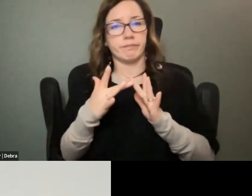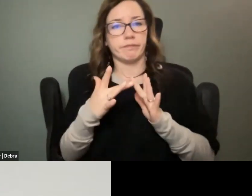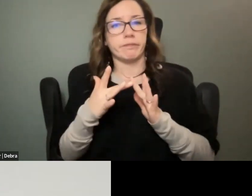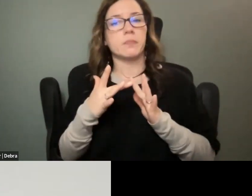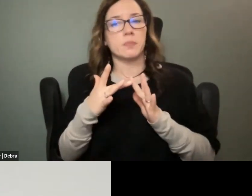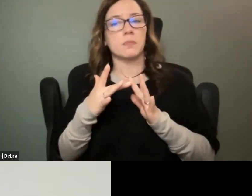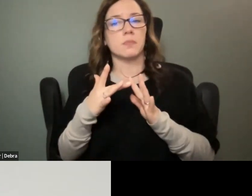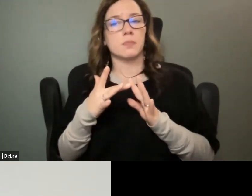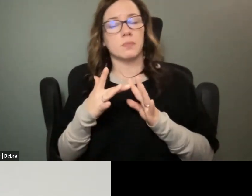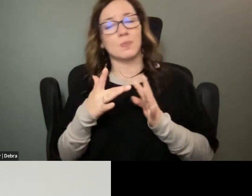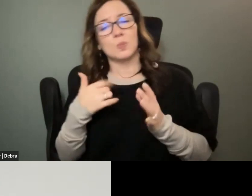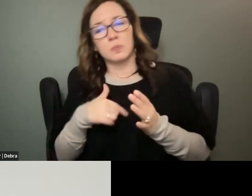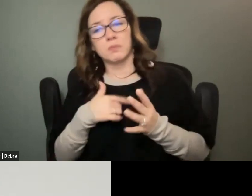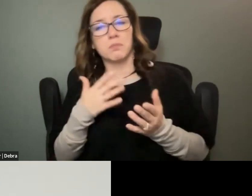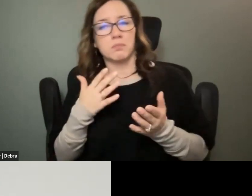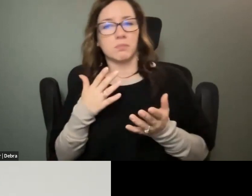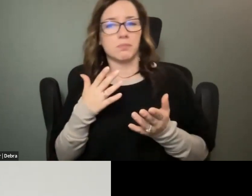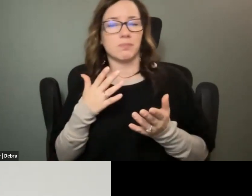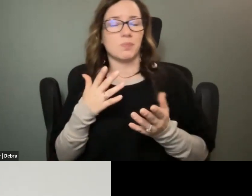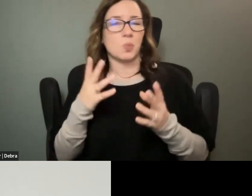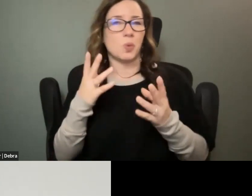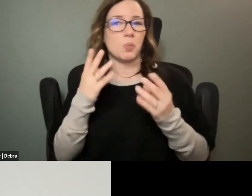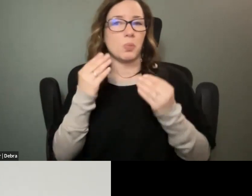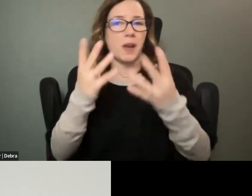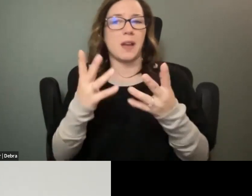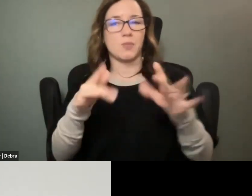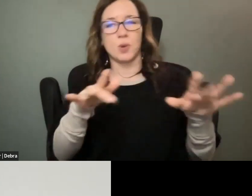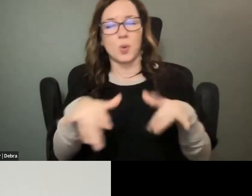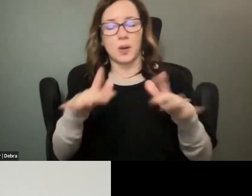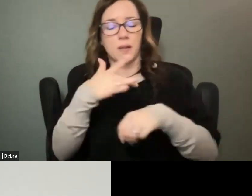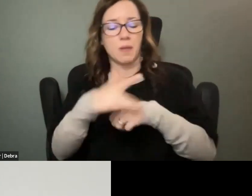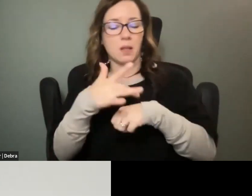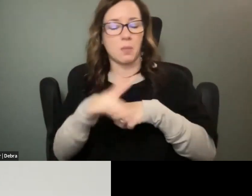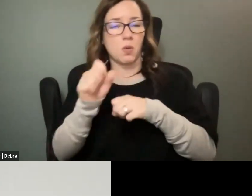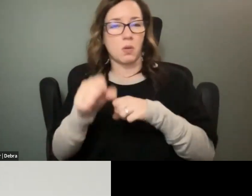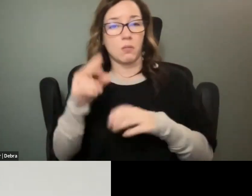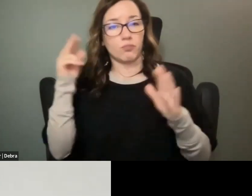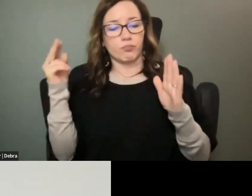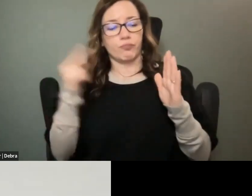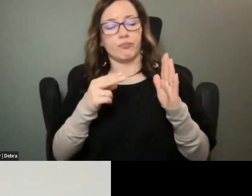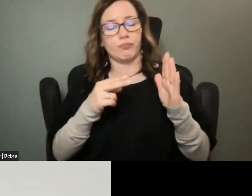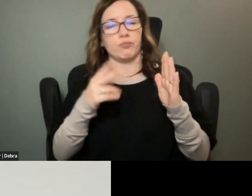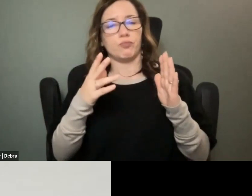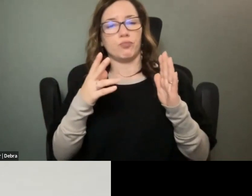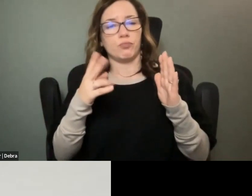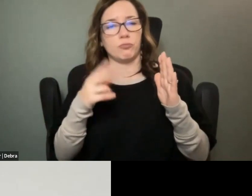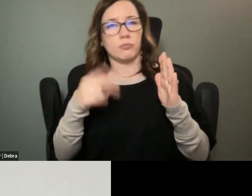and as we mentioned this recording will be available so you can always go back